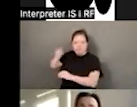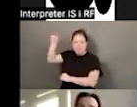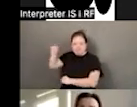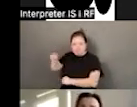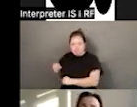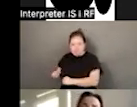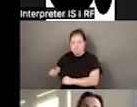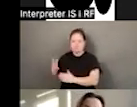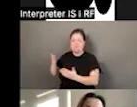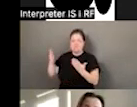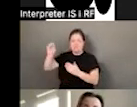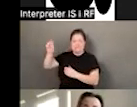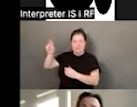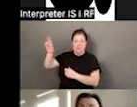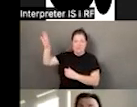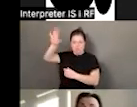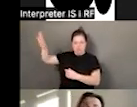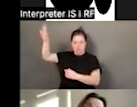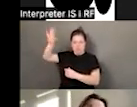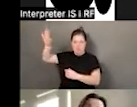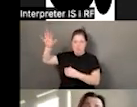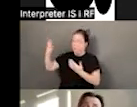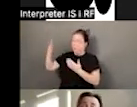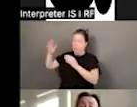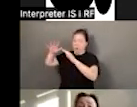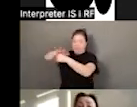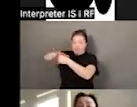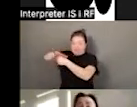at EU level, bilateral level, regional level, local level, even,